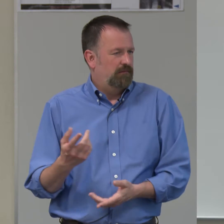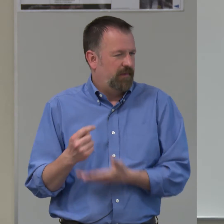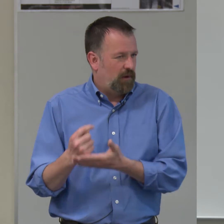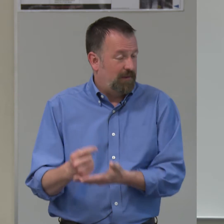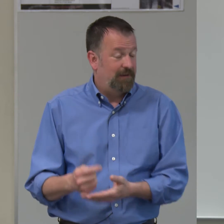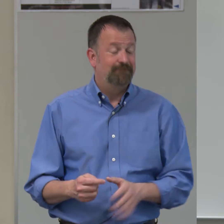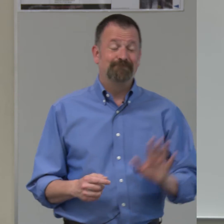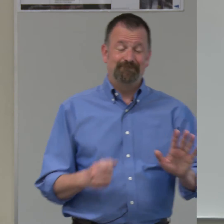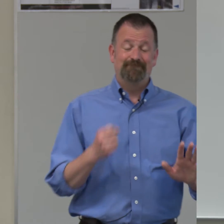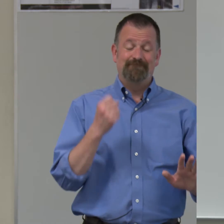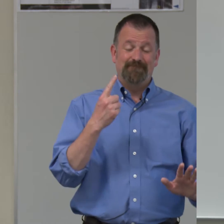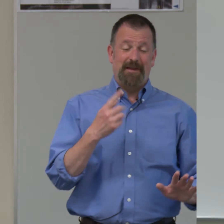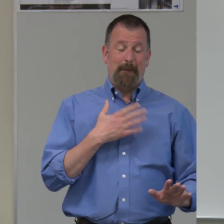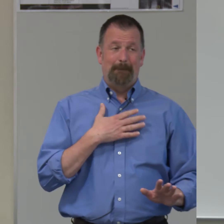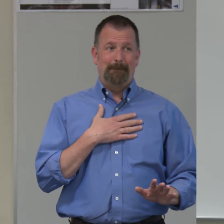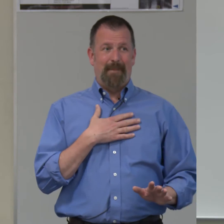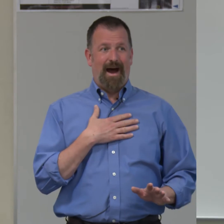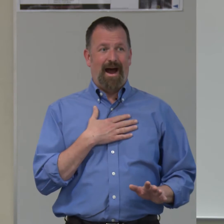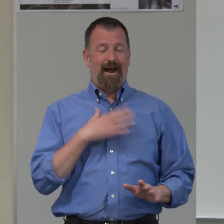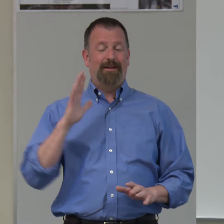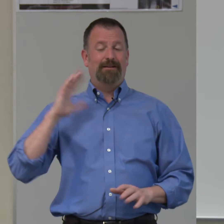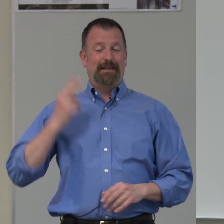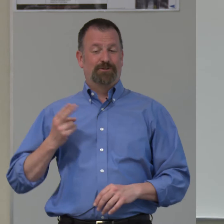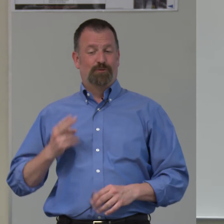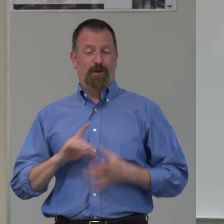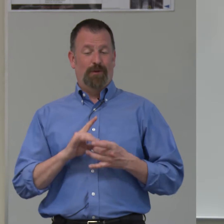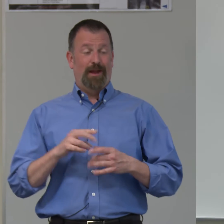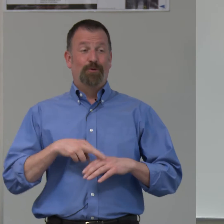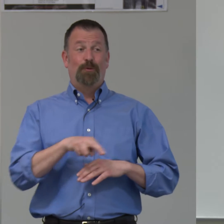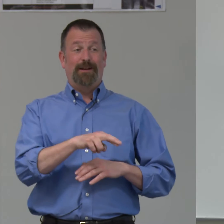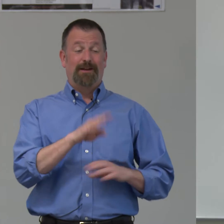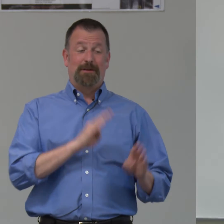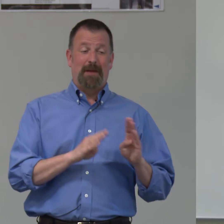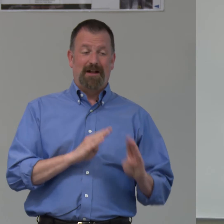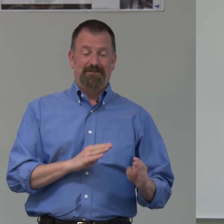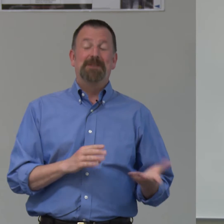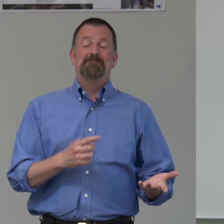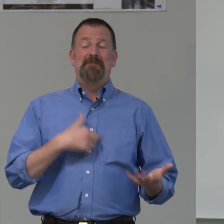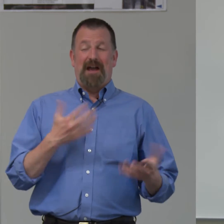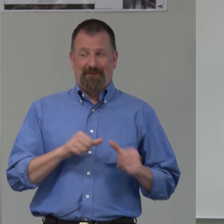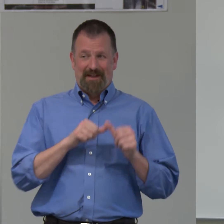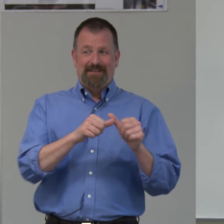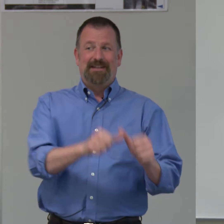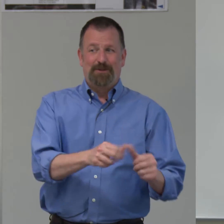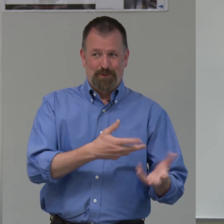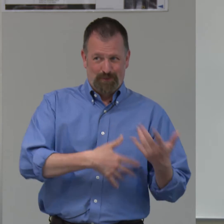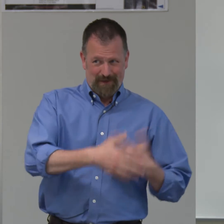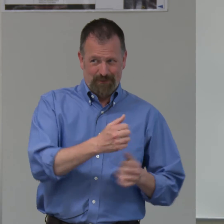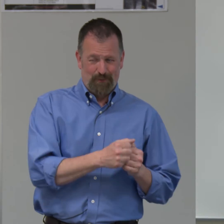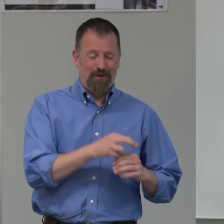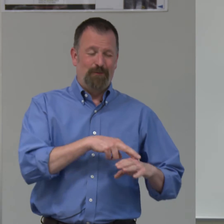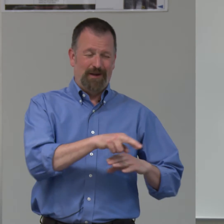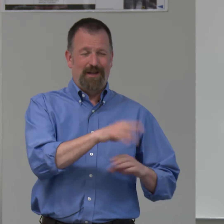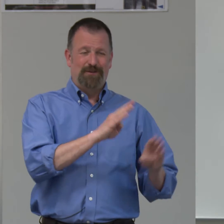and, again, because of my roots in studying radiation biology, I've continued to interact with radiation biologists